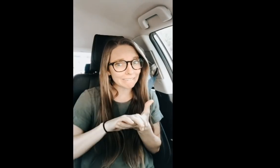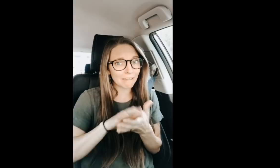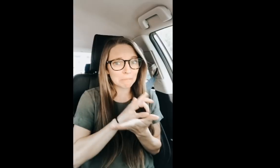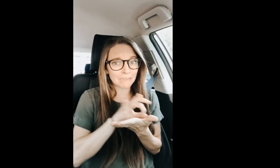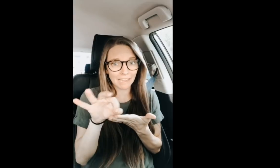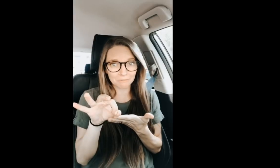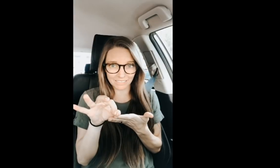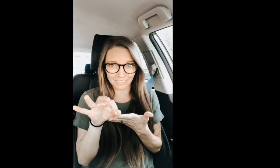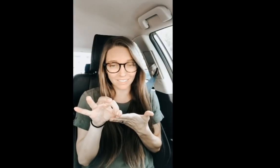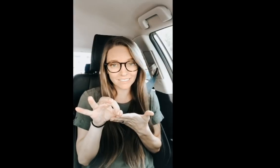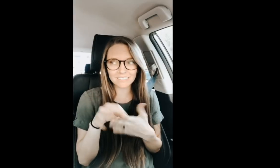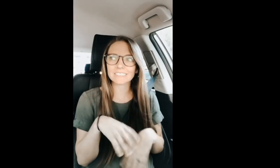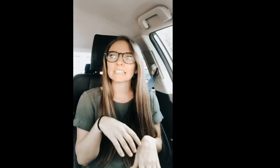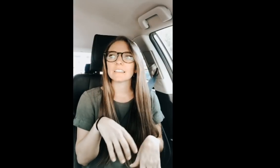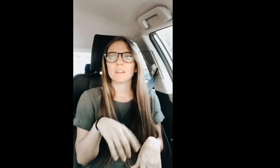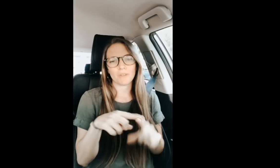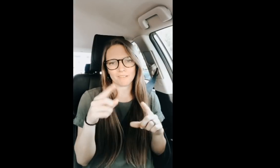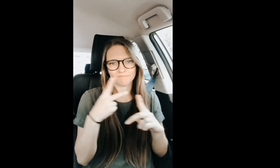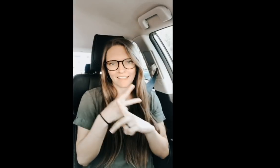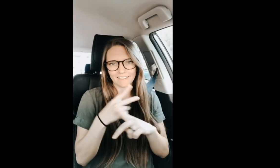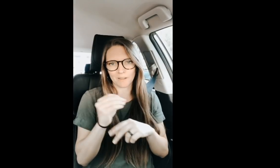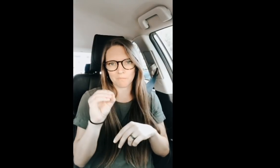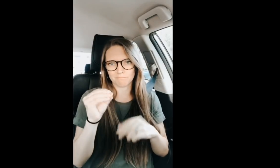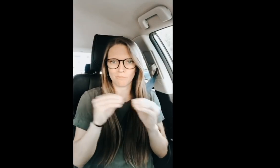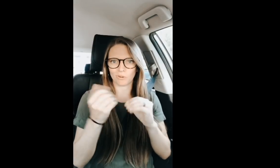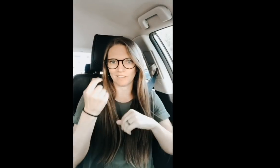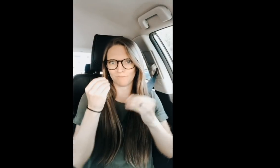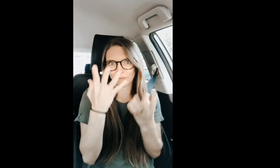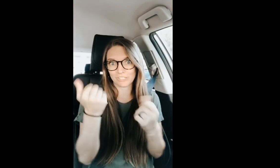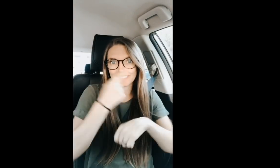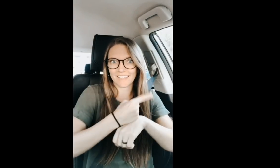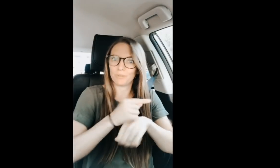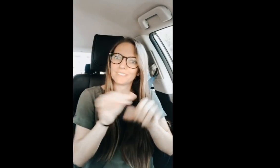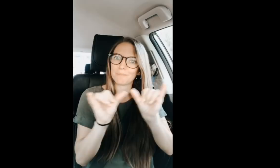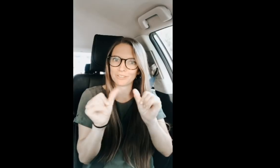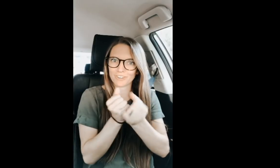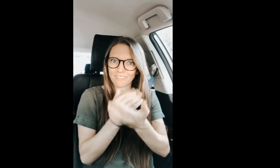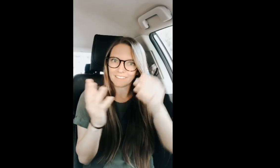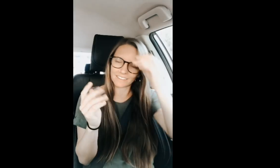I believe I am 9 weeks. But we will figure out more information today, the size and measurements